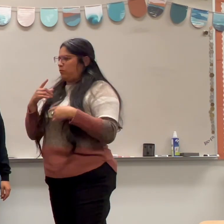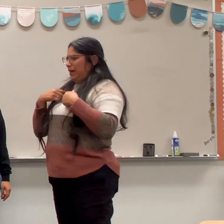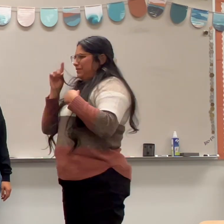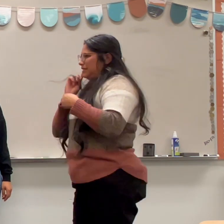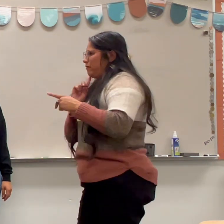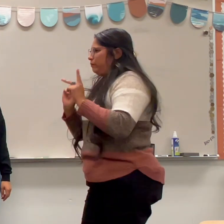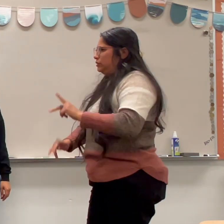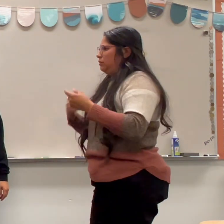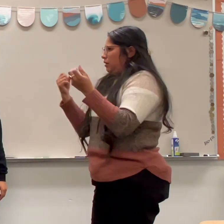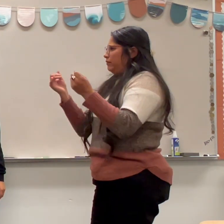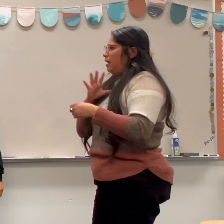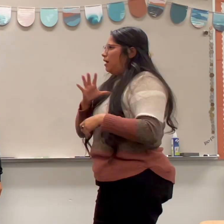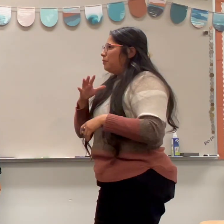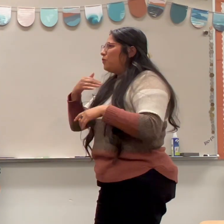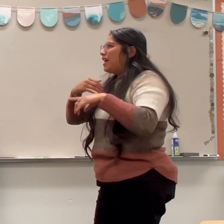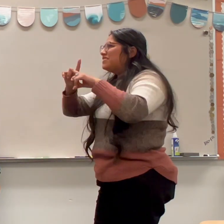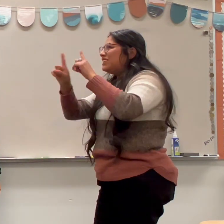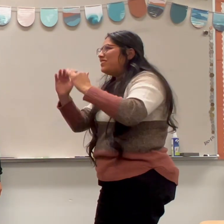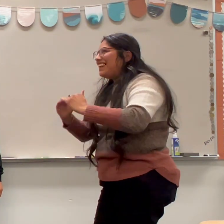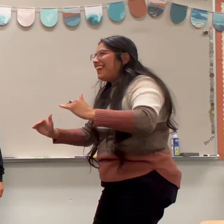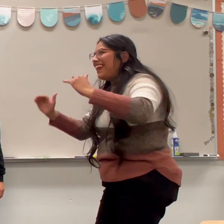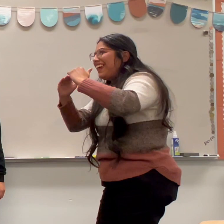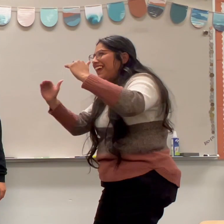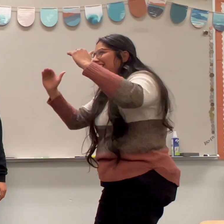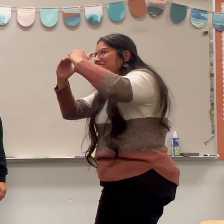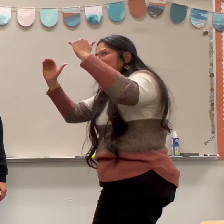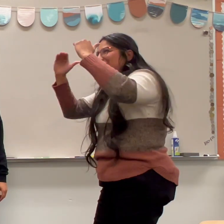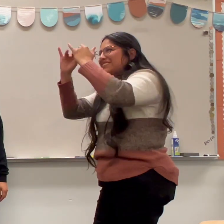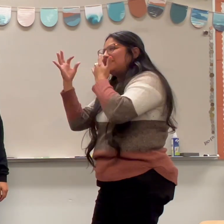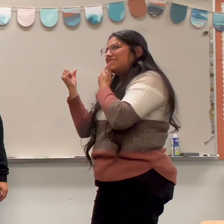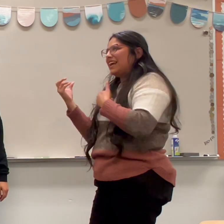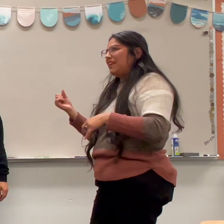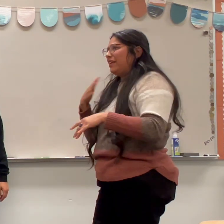like between her and I we can sign and we can sign to each other but at the same time out in